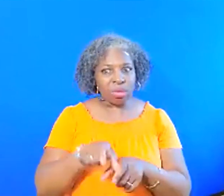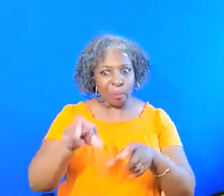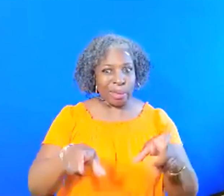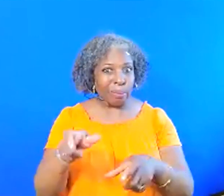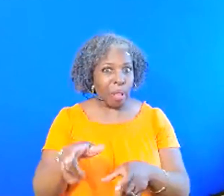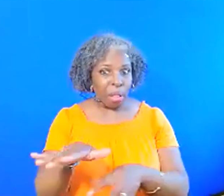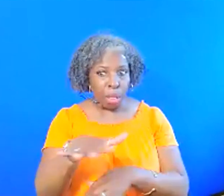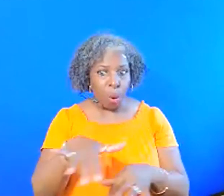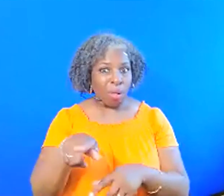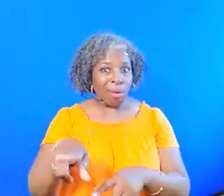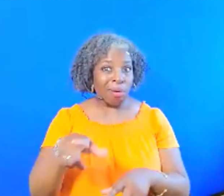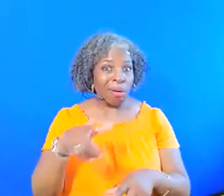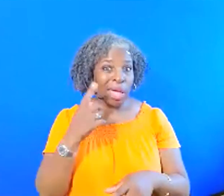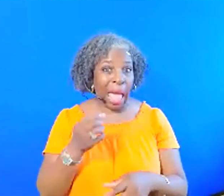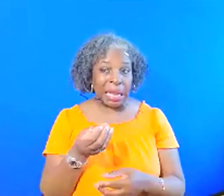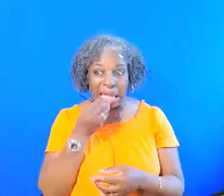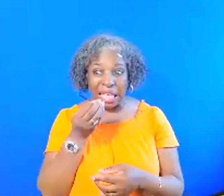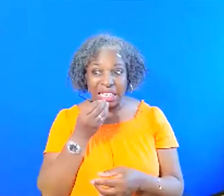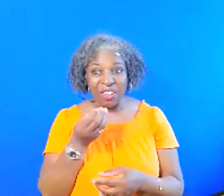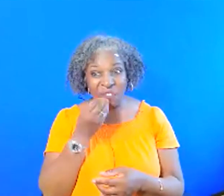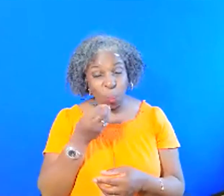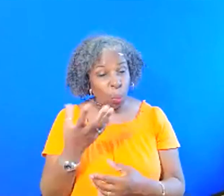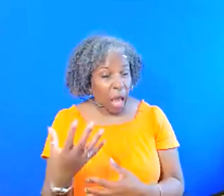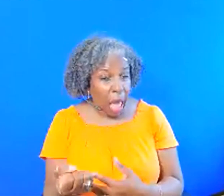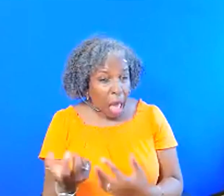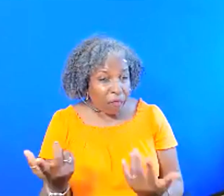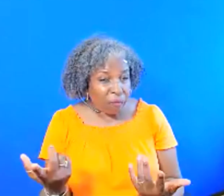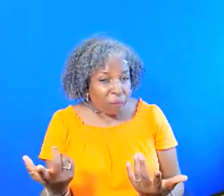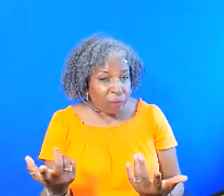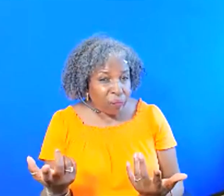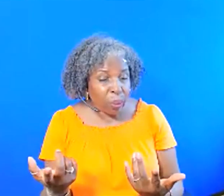there's a risk that ecosystems become these kinds of things off the side.